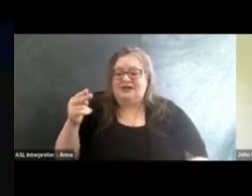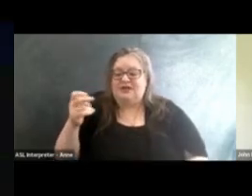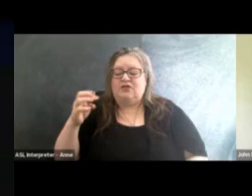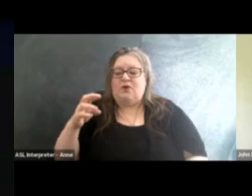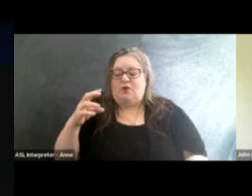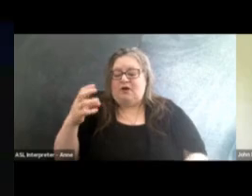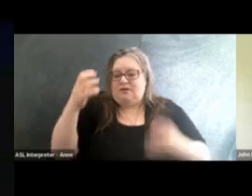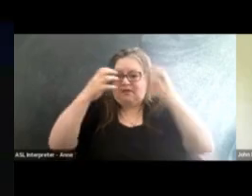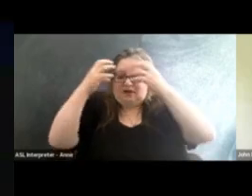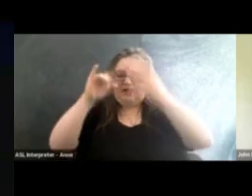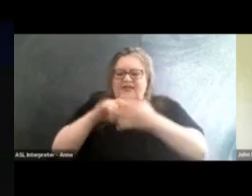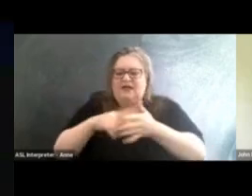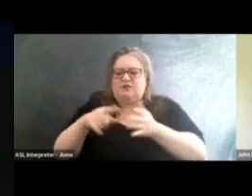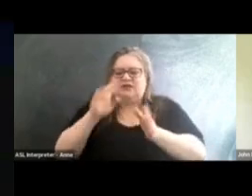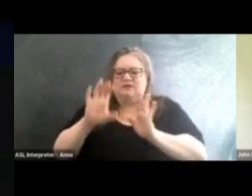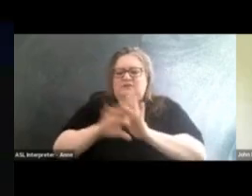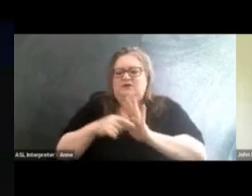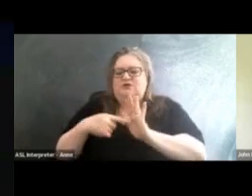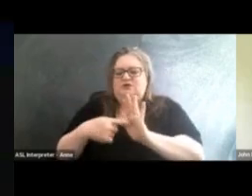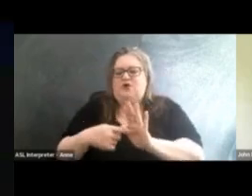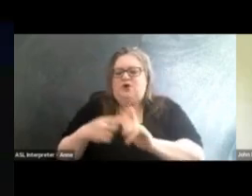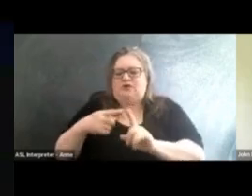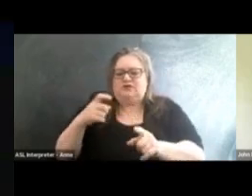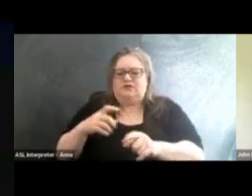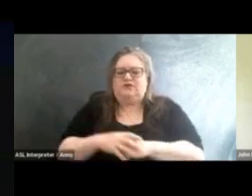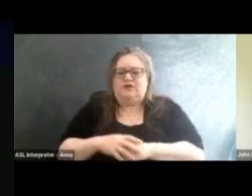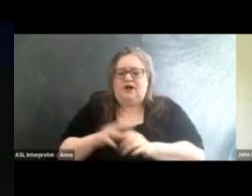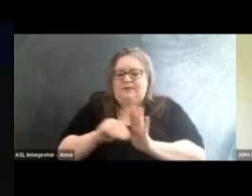These images show from diffusion tensor imaging shows this